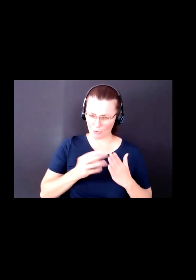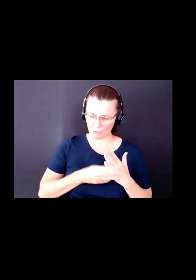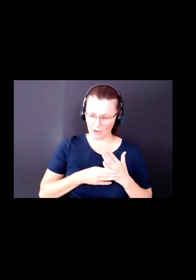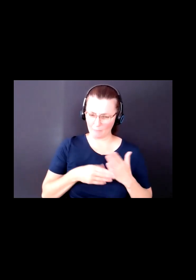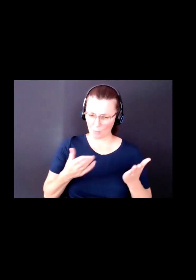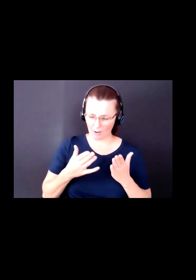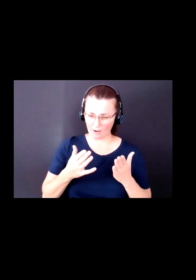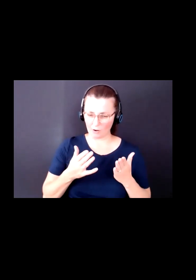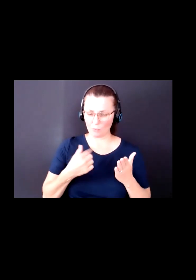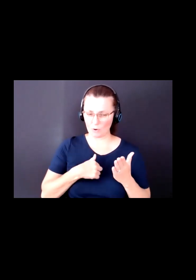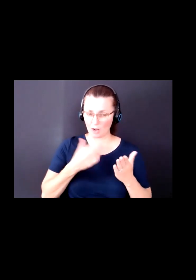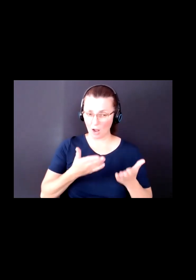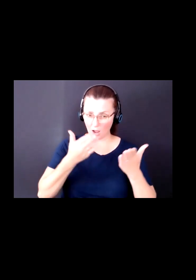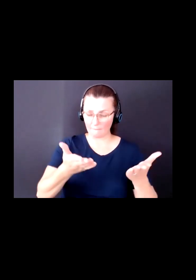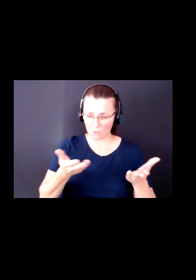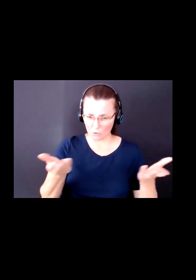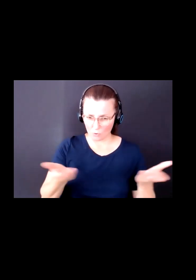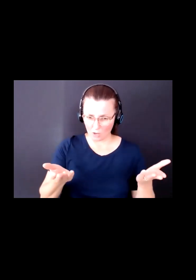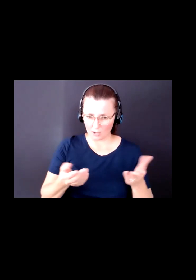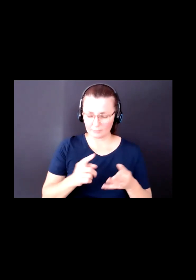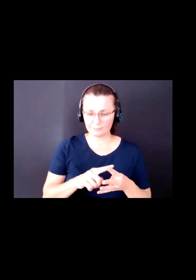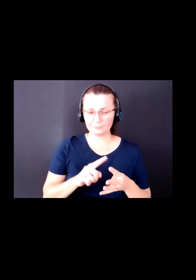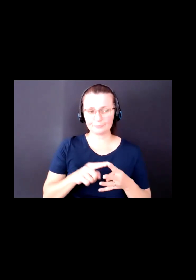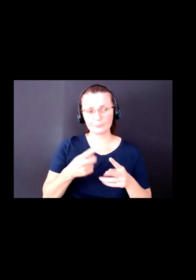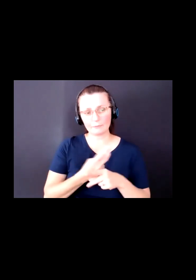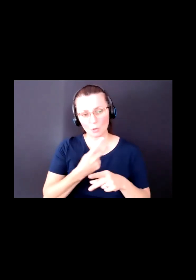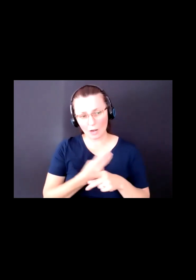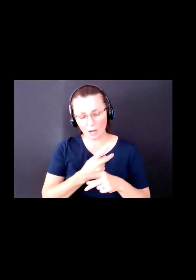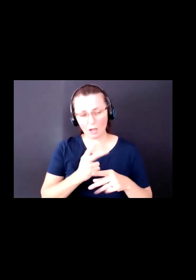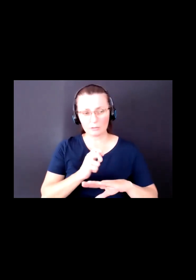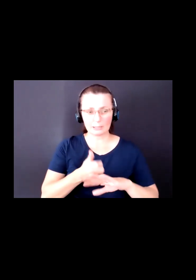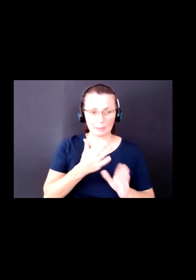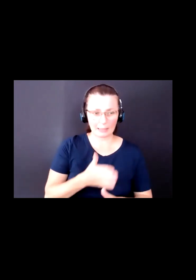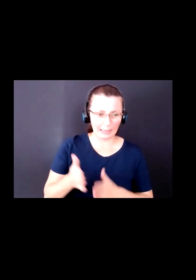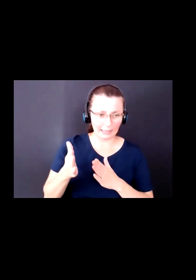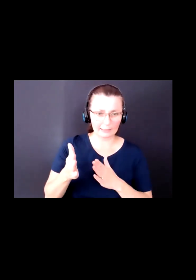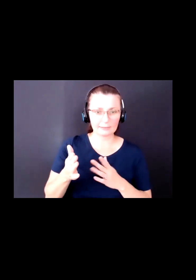figure out, to make a plan to figure out how you can ensure that